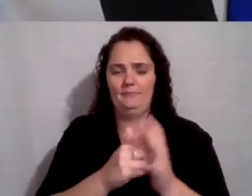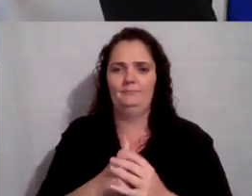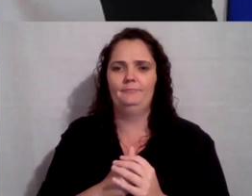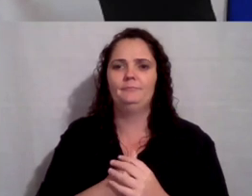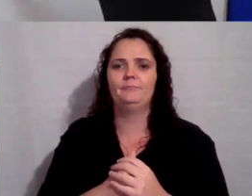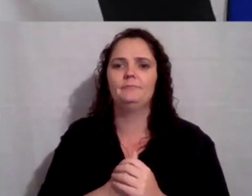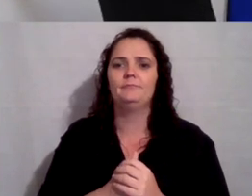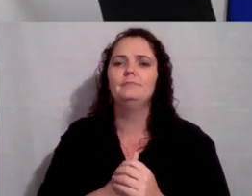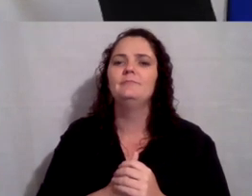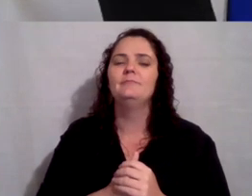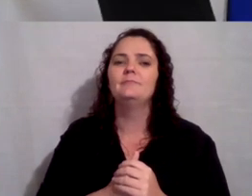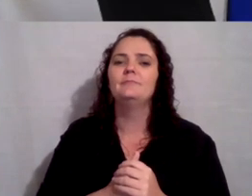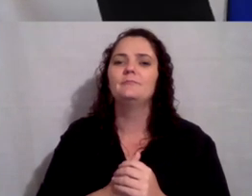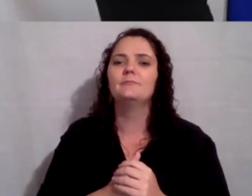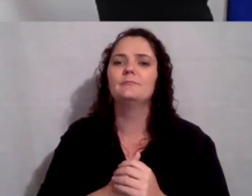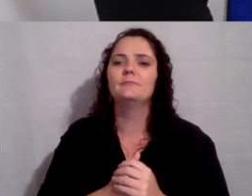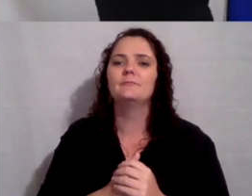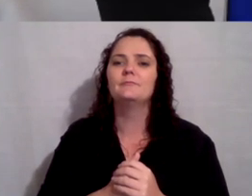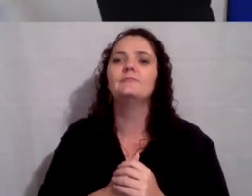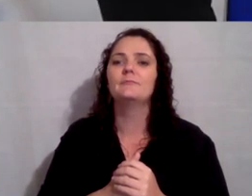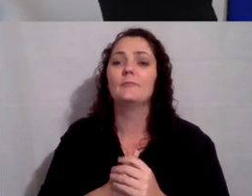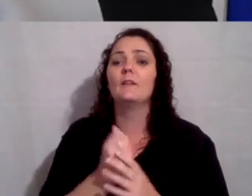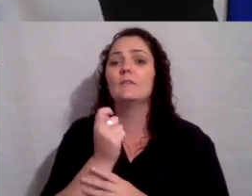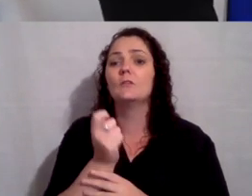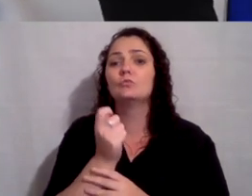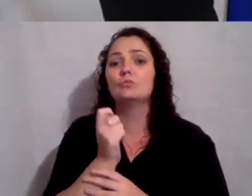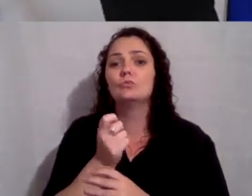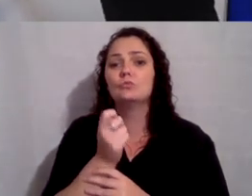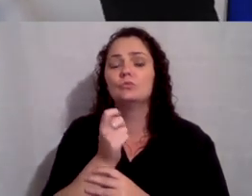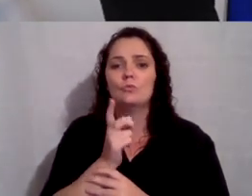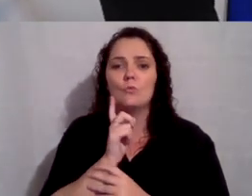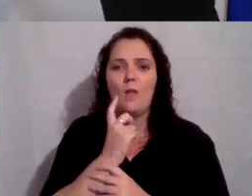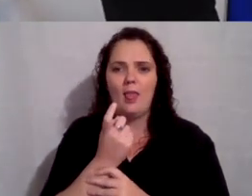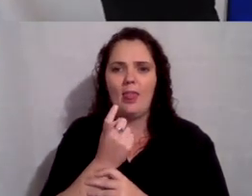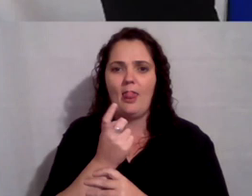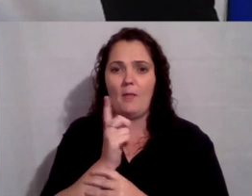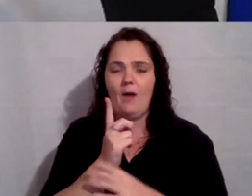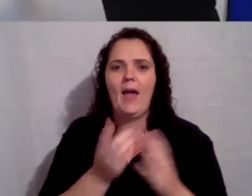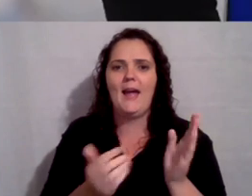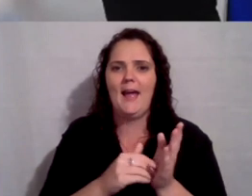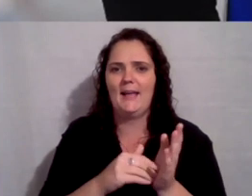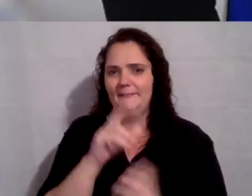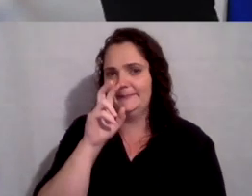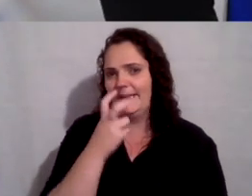Okay now in another minute, what we're going to do is we're going to come back in and we're going to reassert the dark